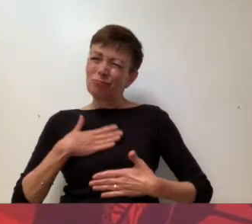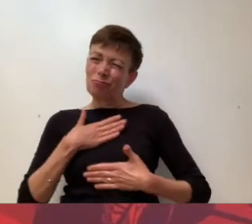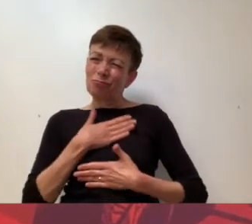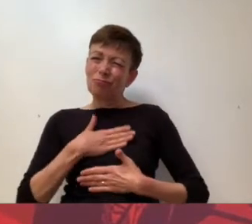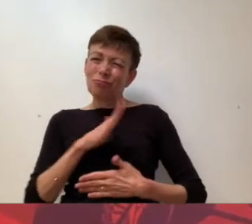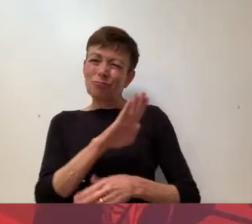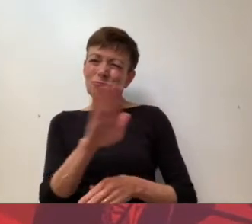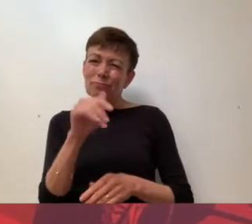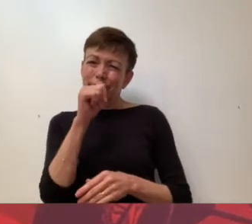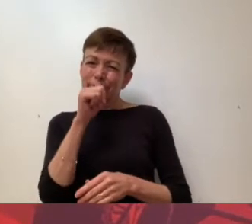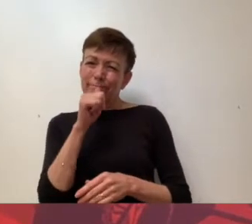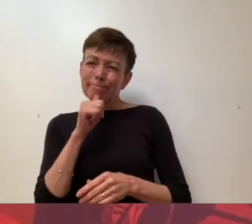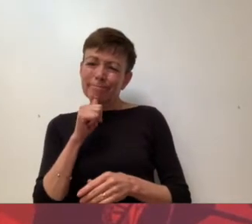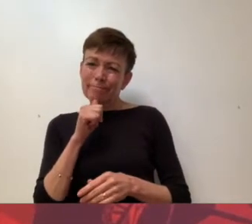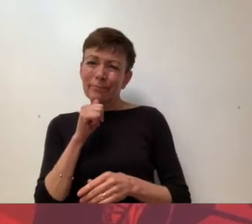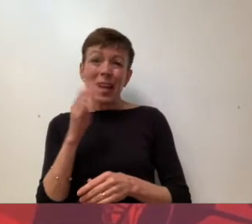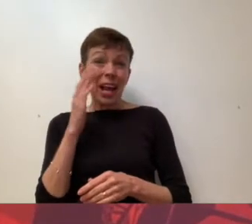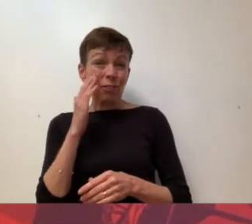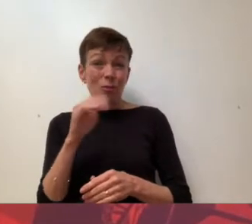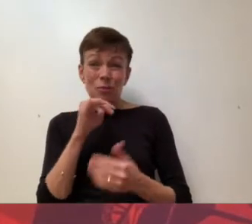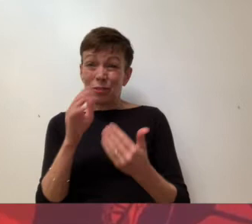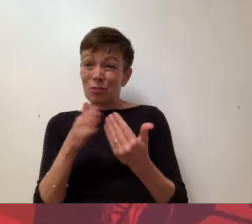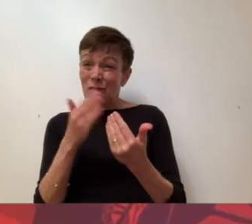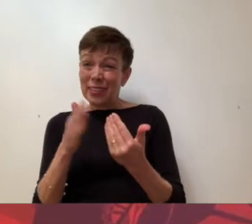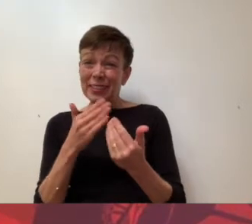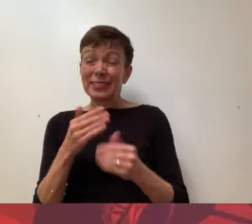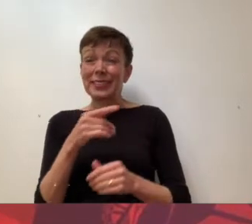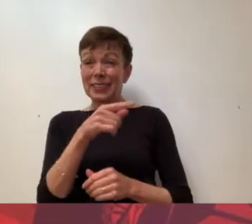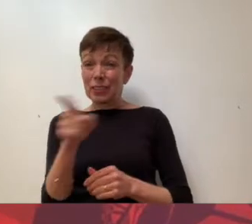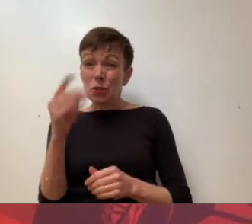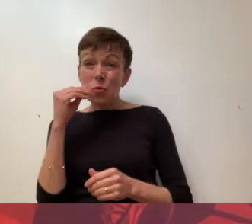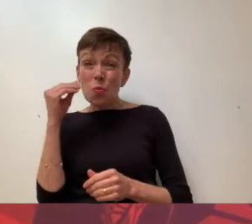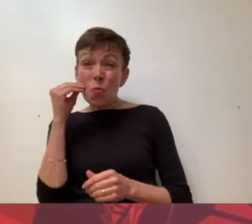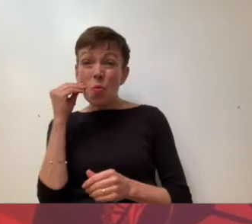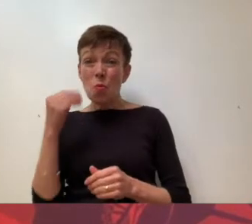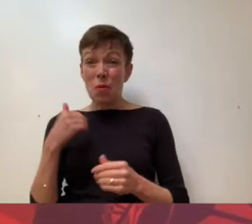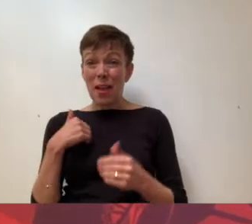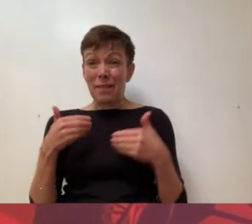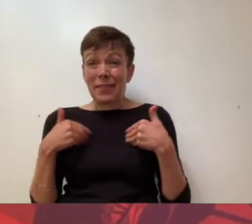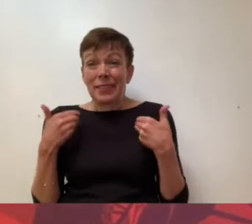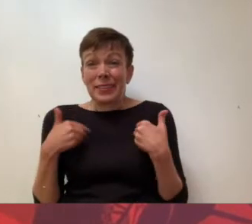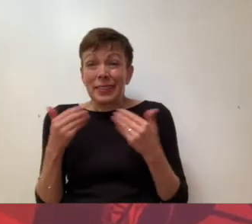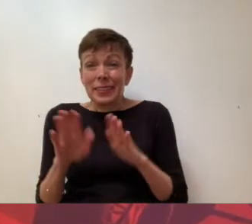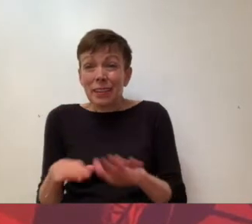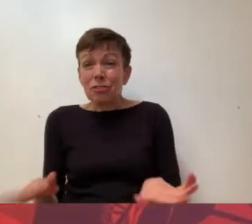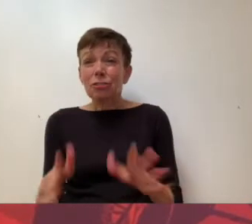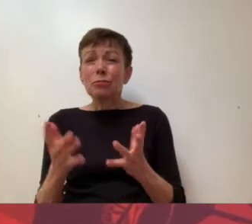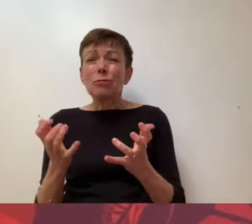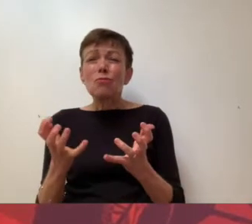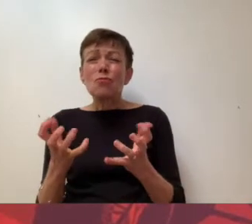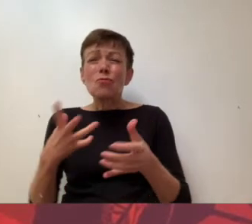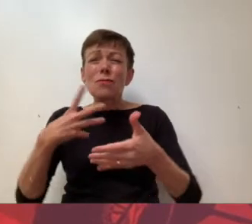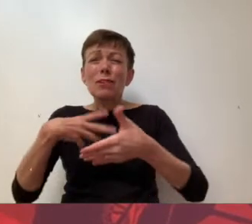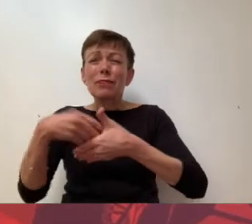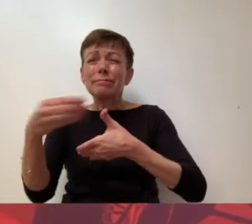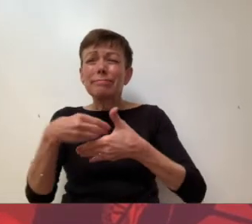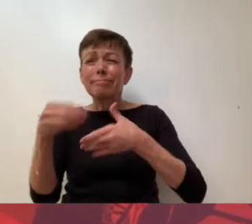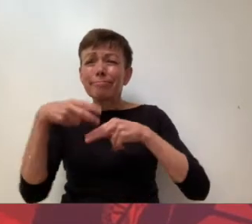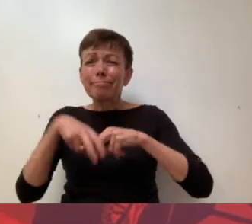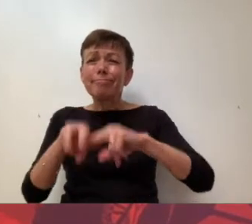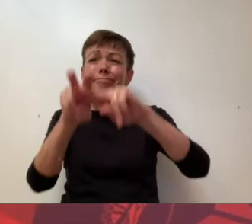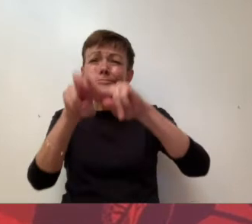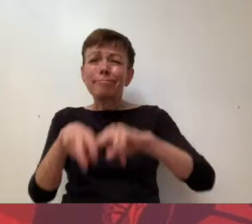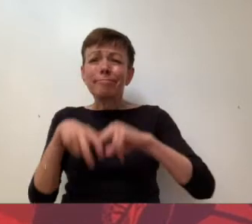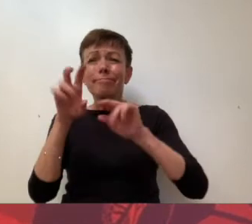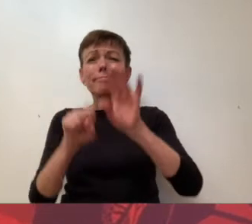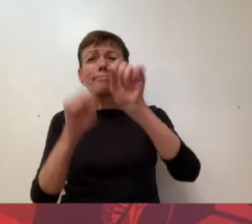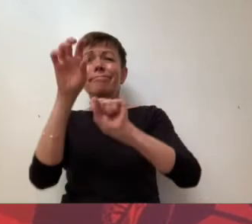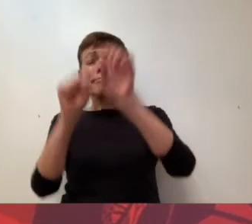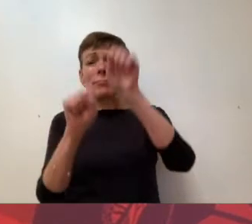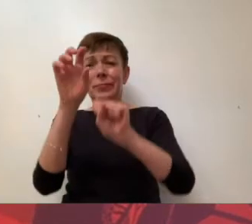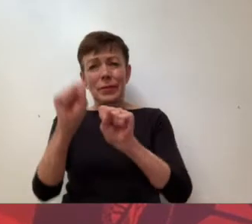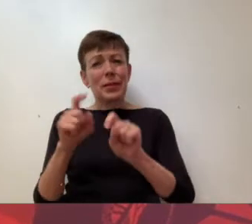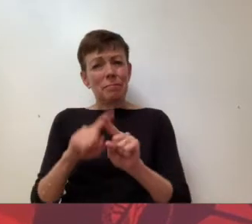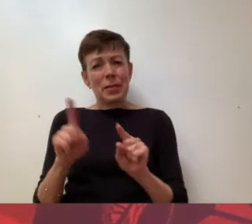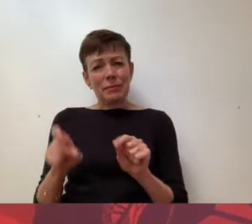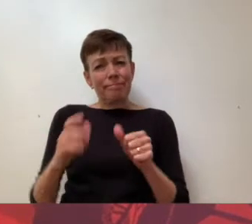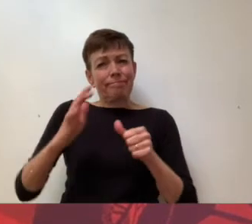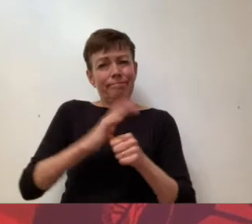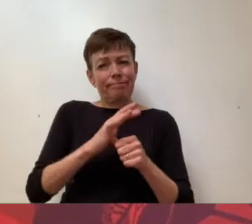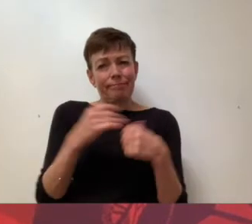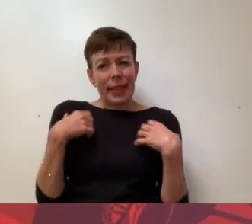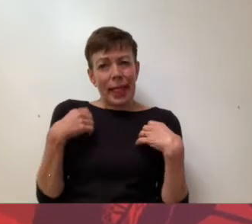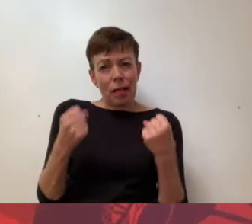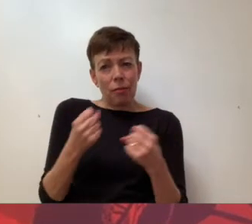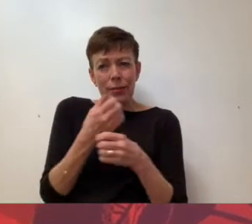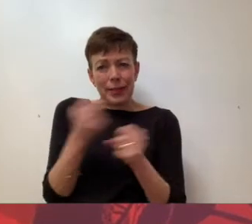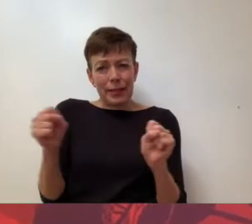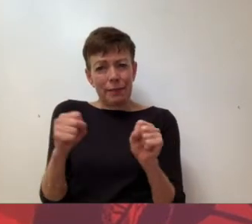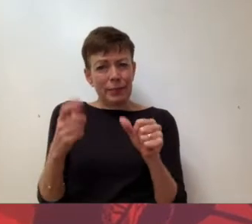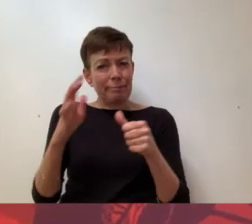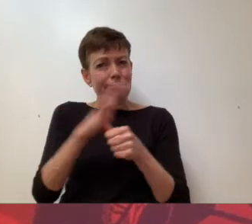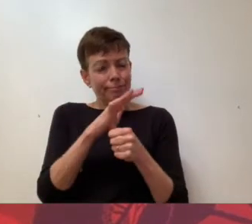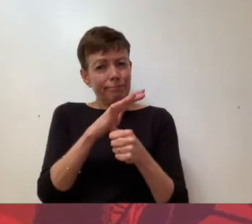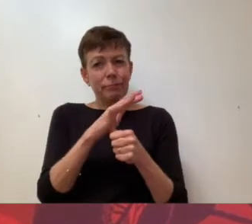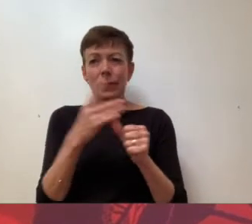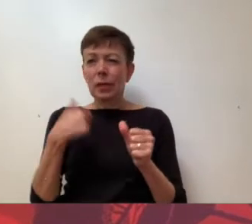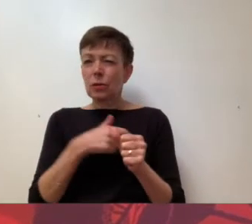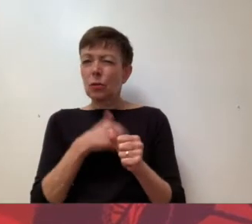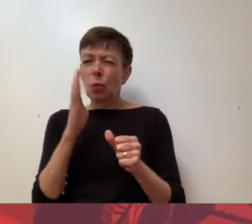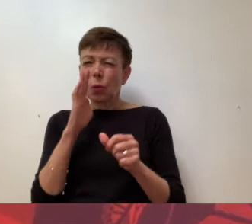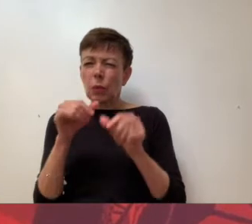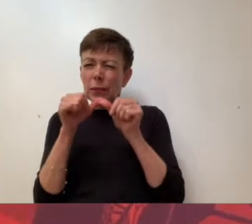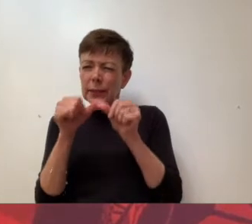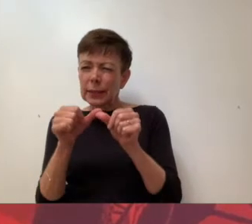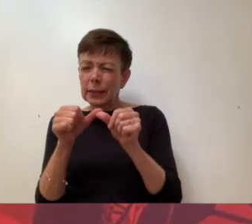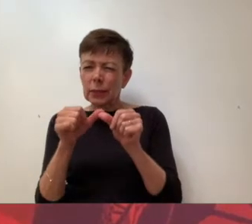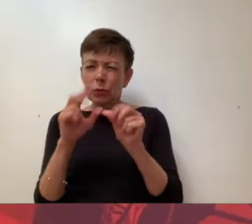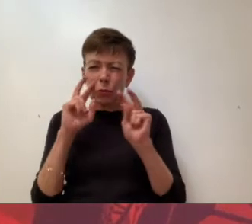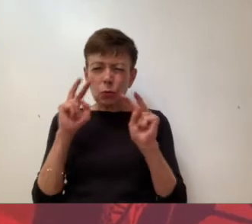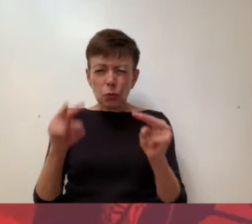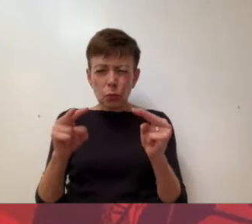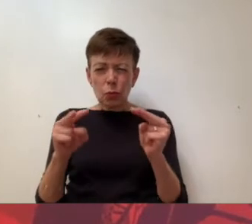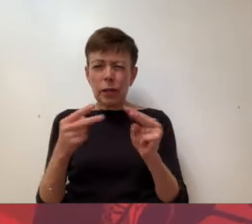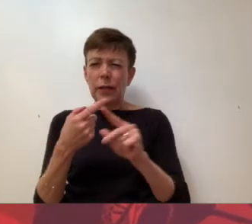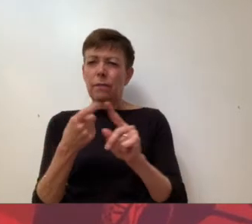We know that this is important to our community, but we want to make sure that those structures